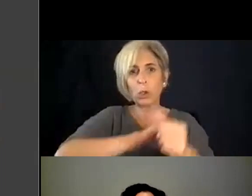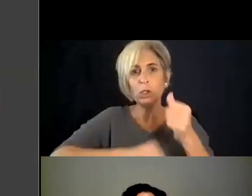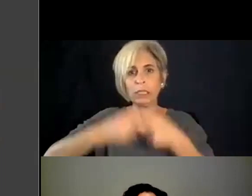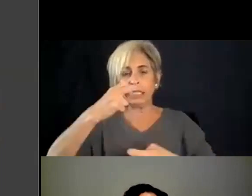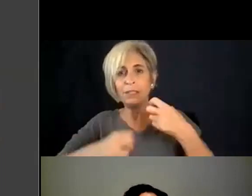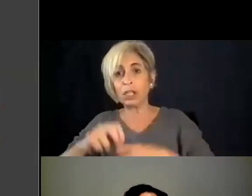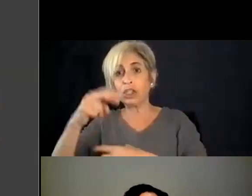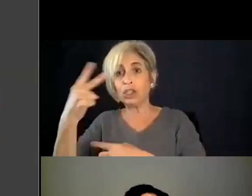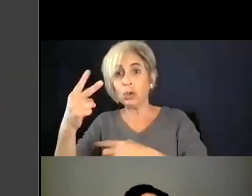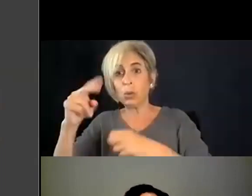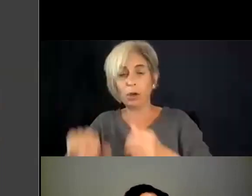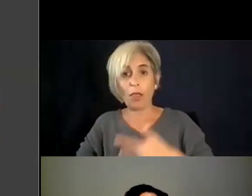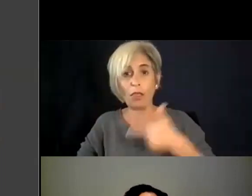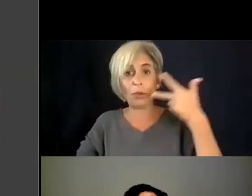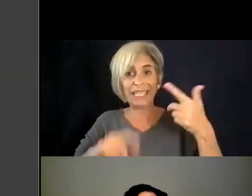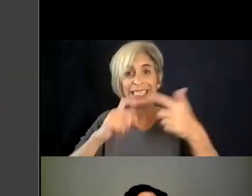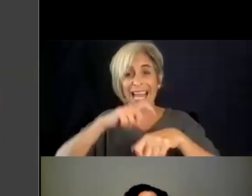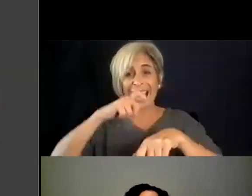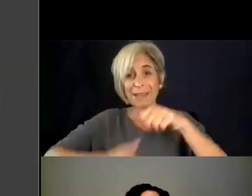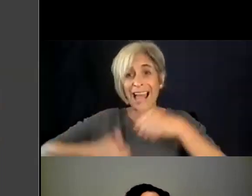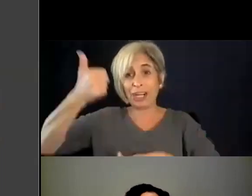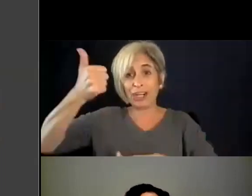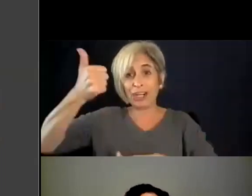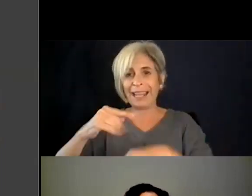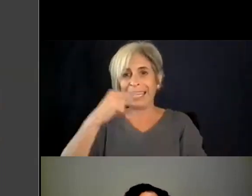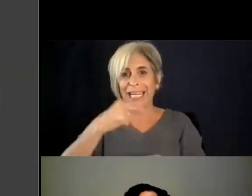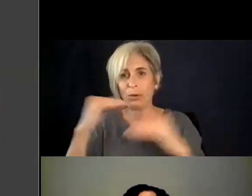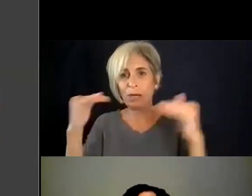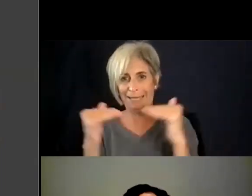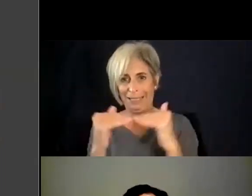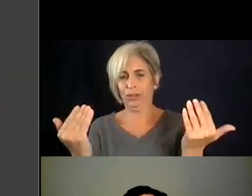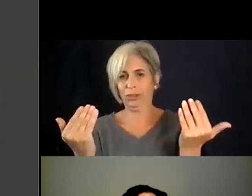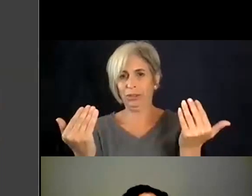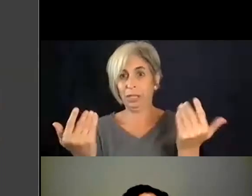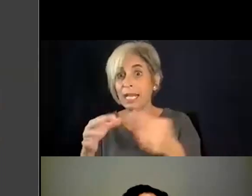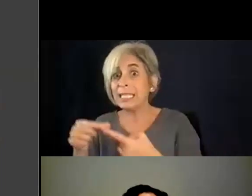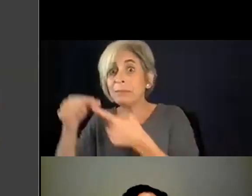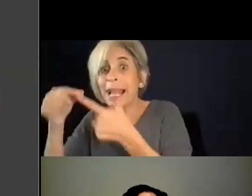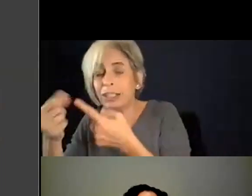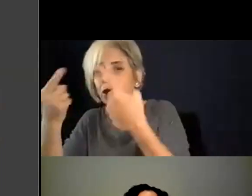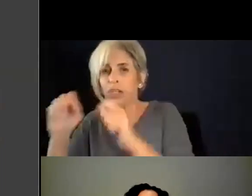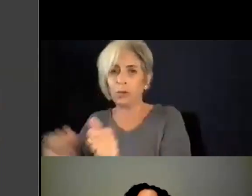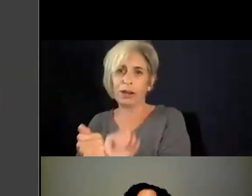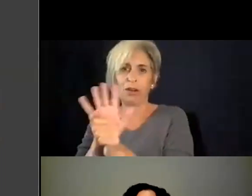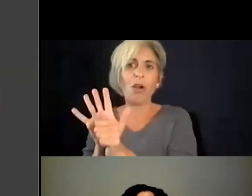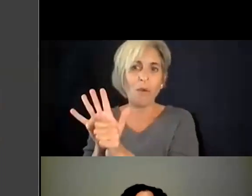that of their hearing peers and this is especially true during the COVID-19 pandemic.